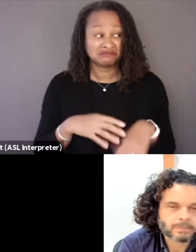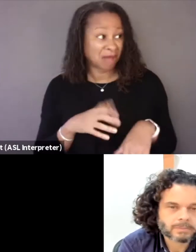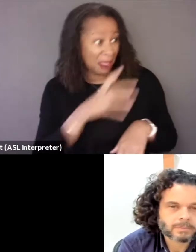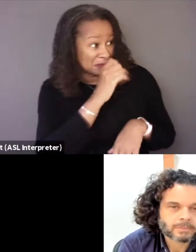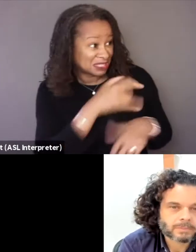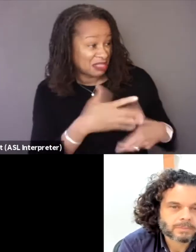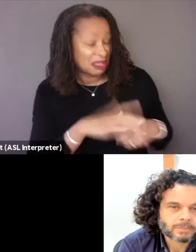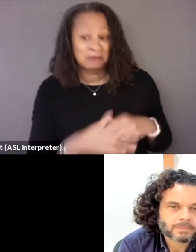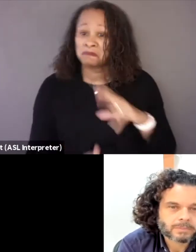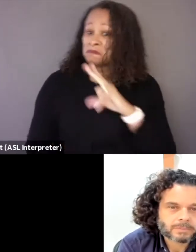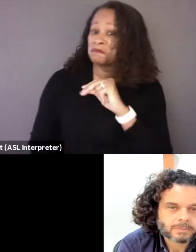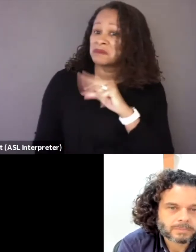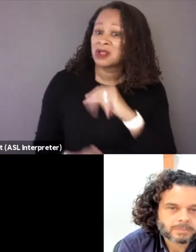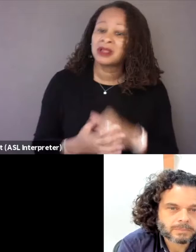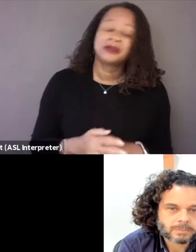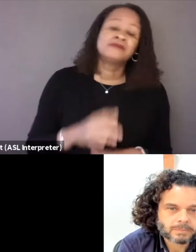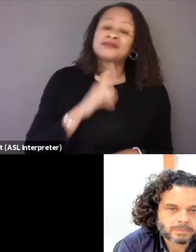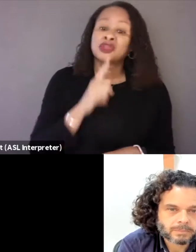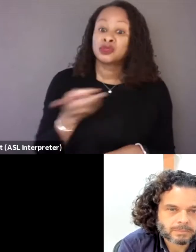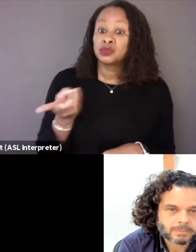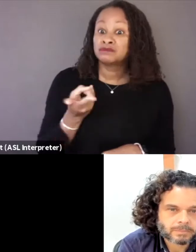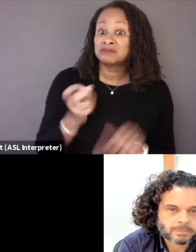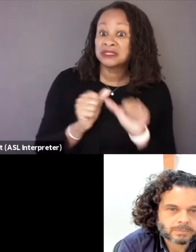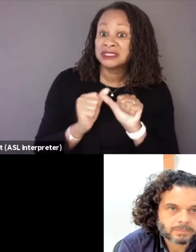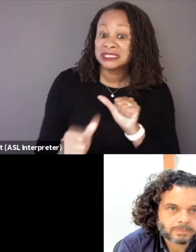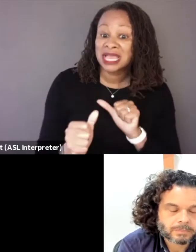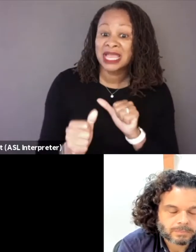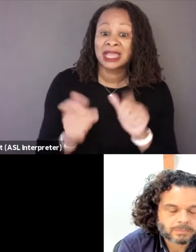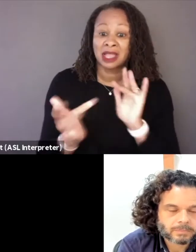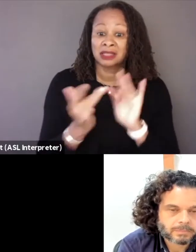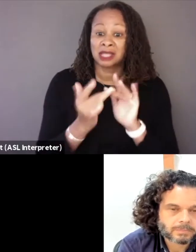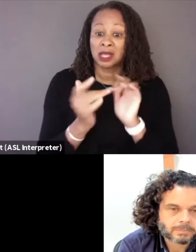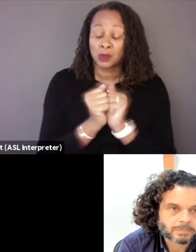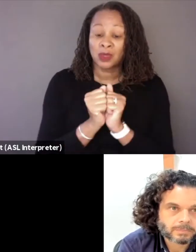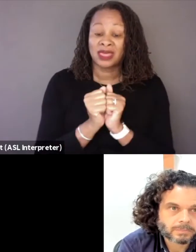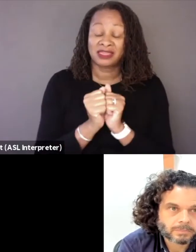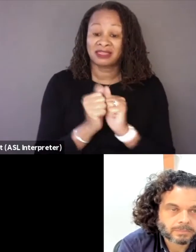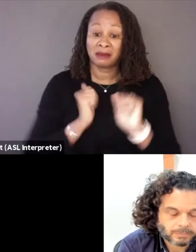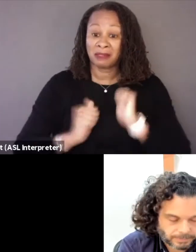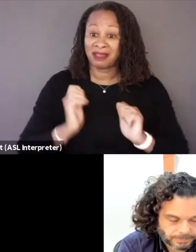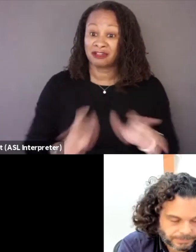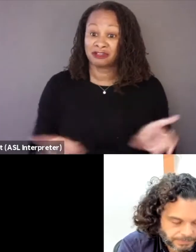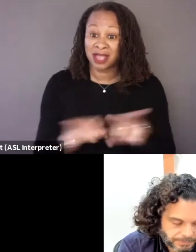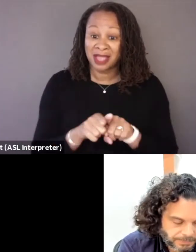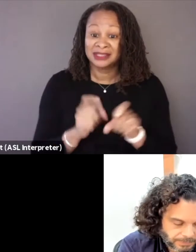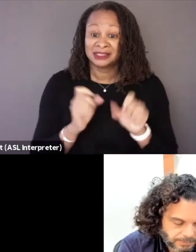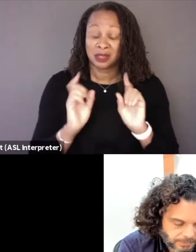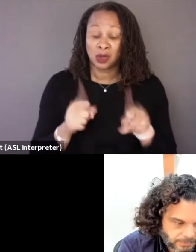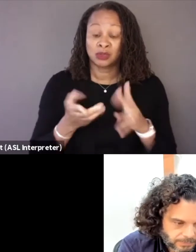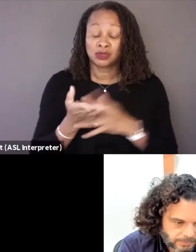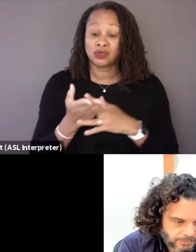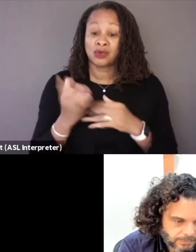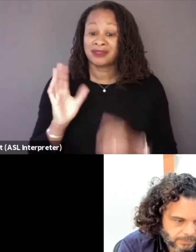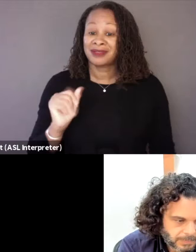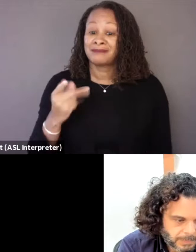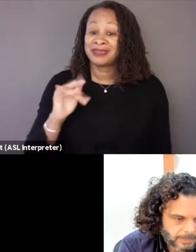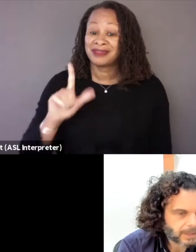And are you guys staying in contact with the players as this makes its way through the appeals process?